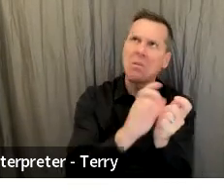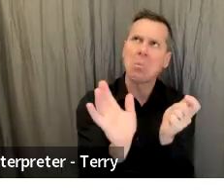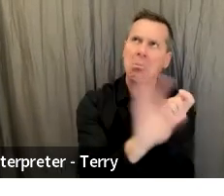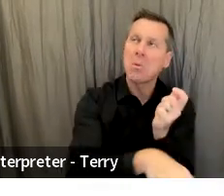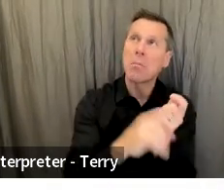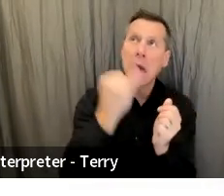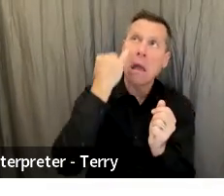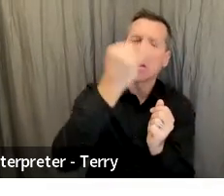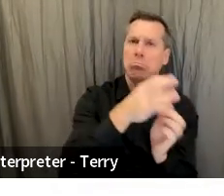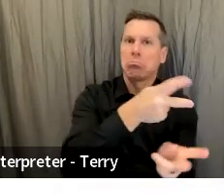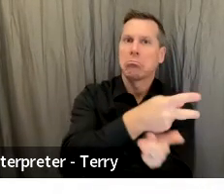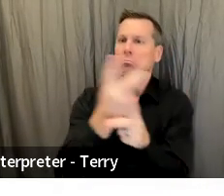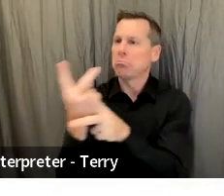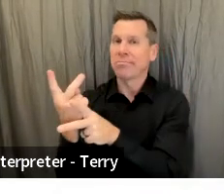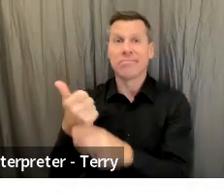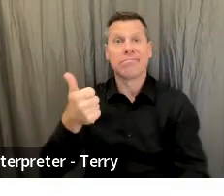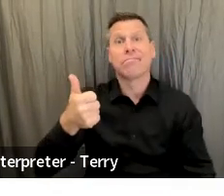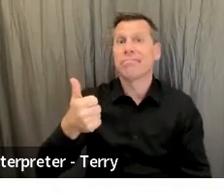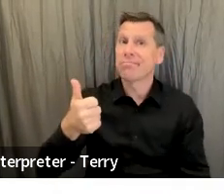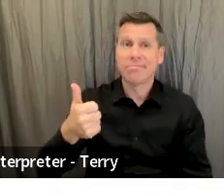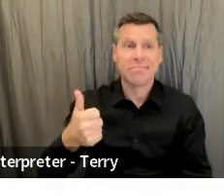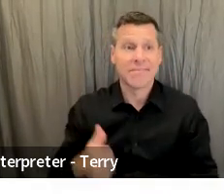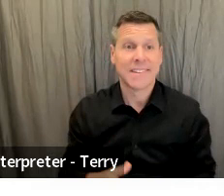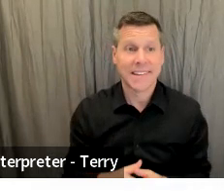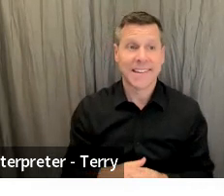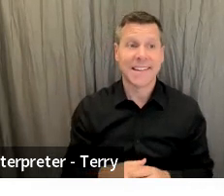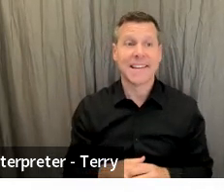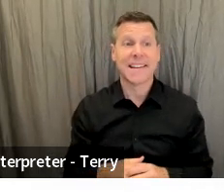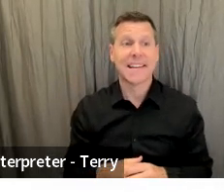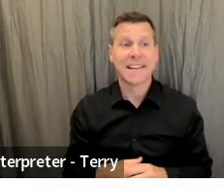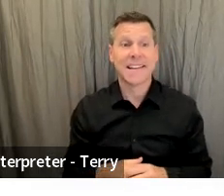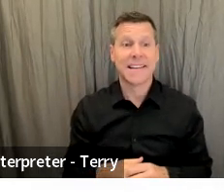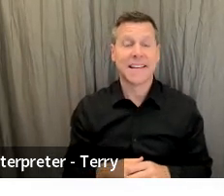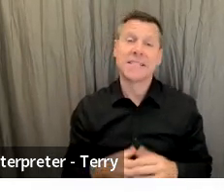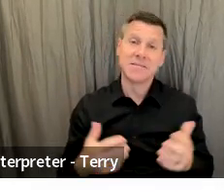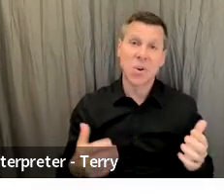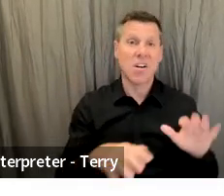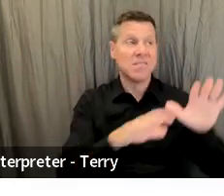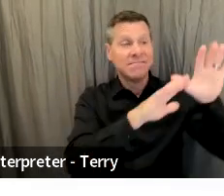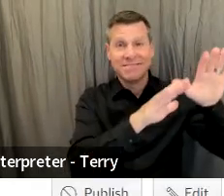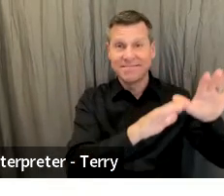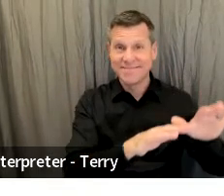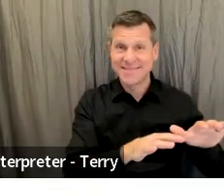I don't know how to do tabs. When I ran into something where I needed a tab, I just sent an email to one of them to fix my page for me.